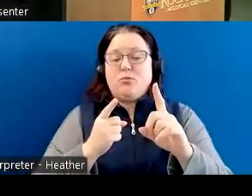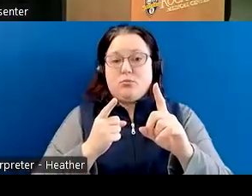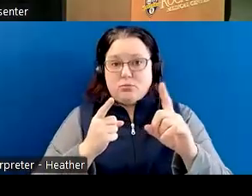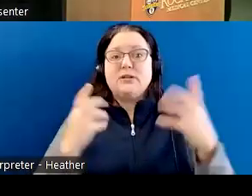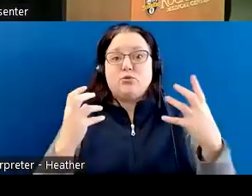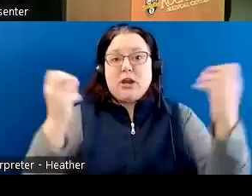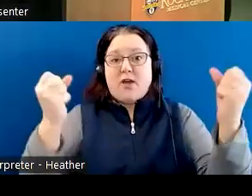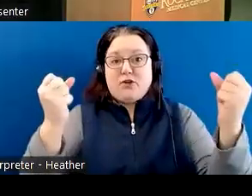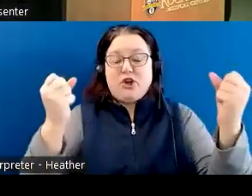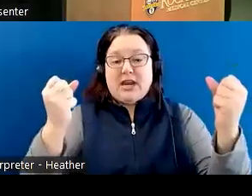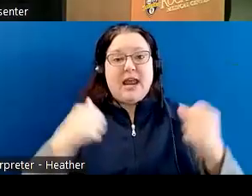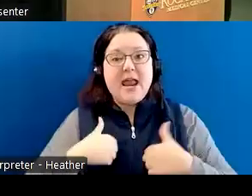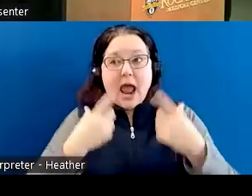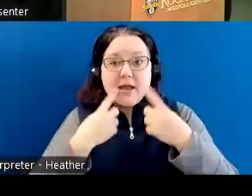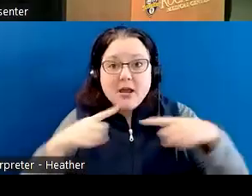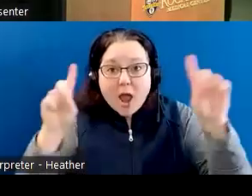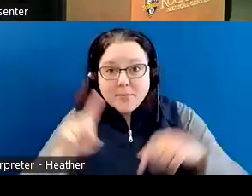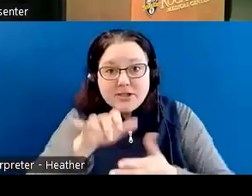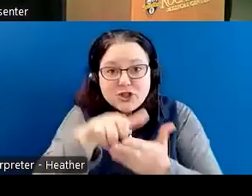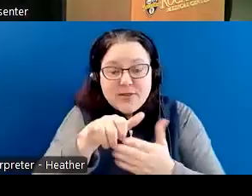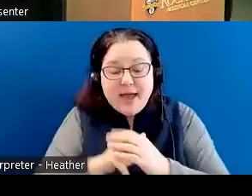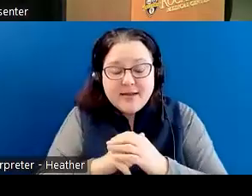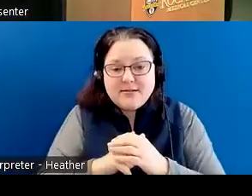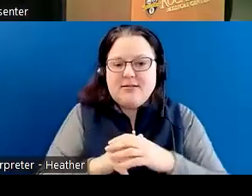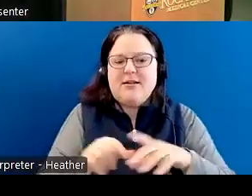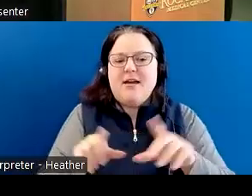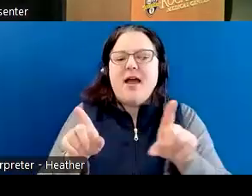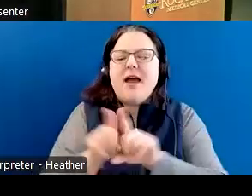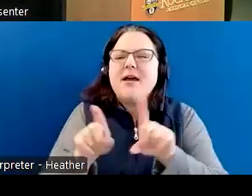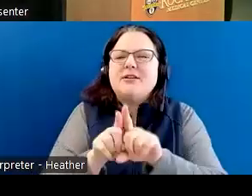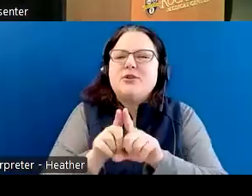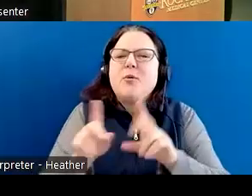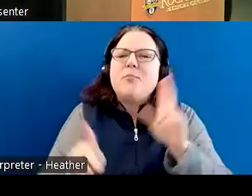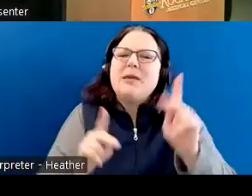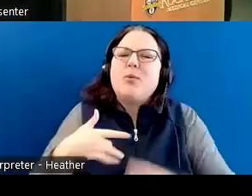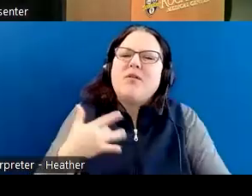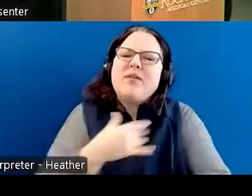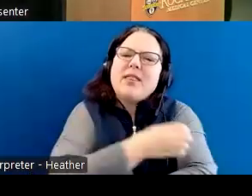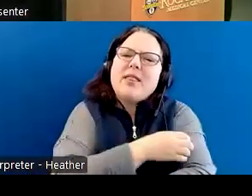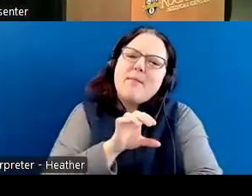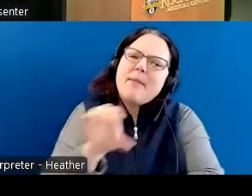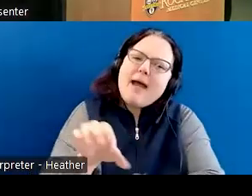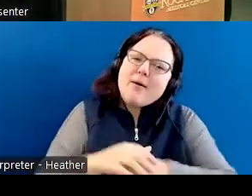that. We also see that it's bringing out empowerment and really increasing the agency of